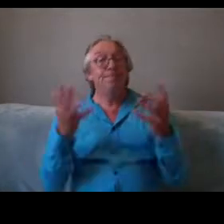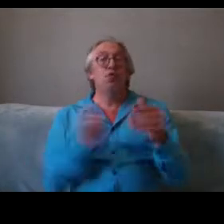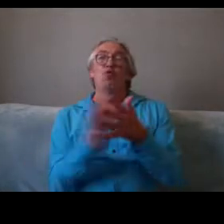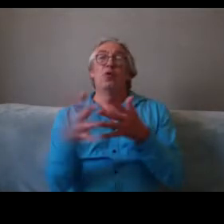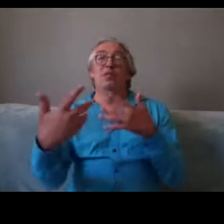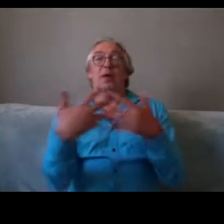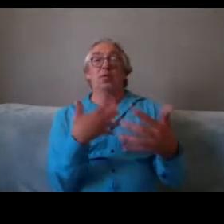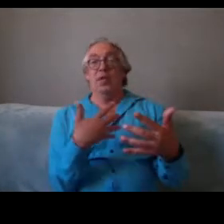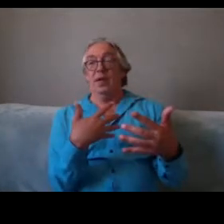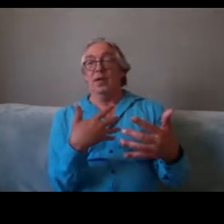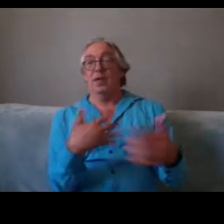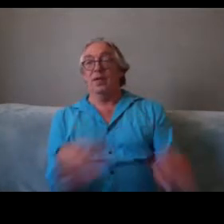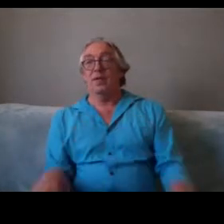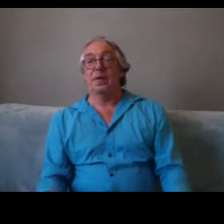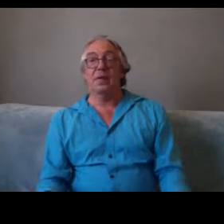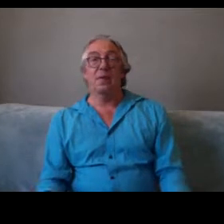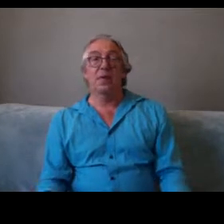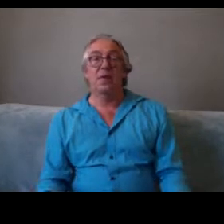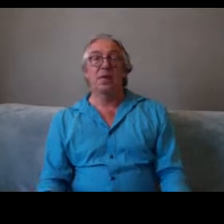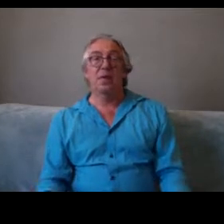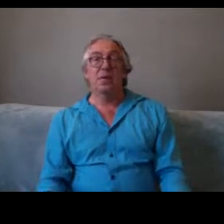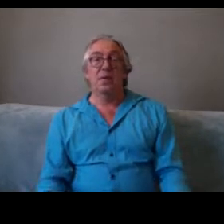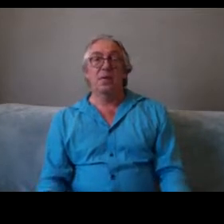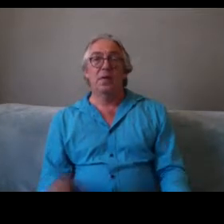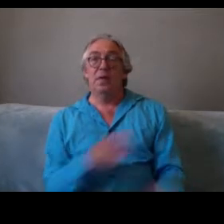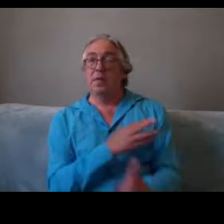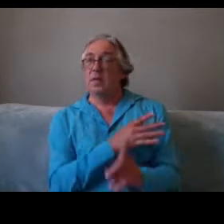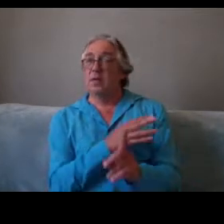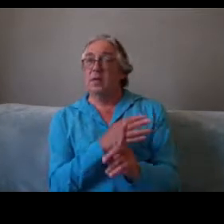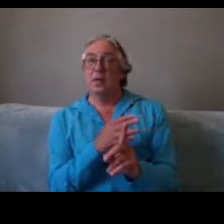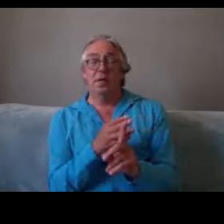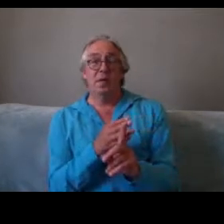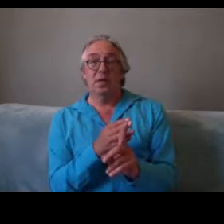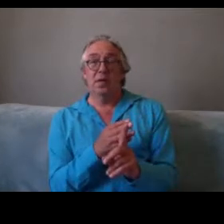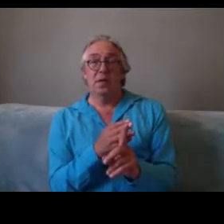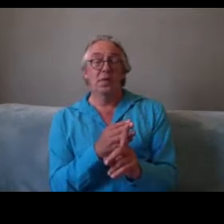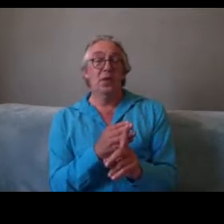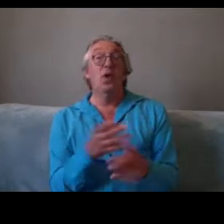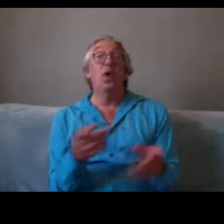It's the same for the other programmes like the European Solidarity Corps